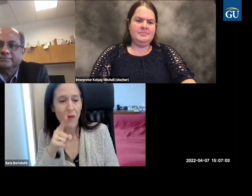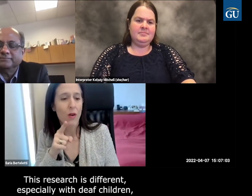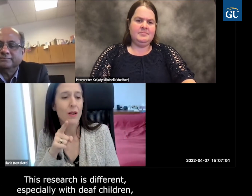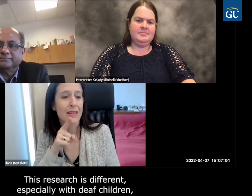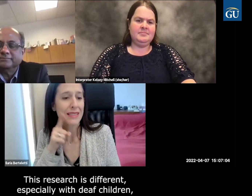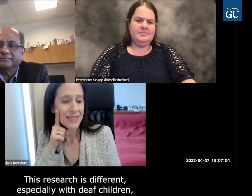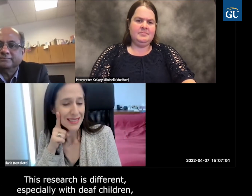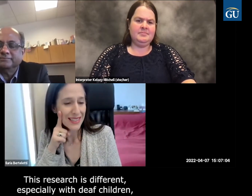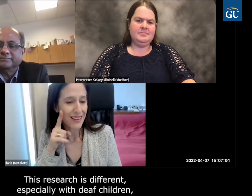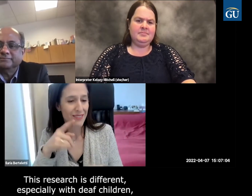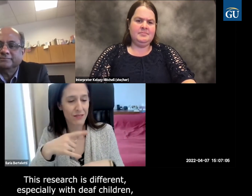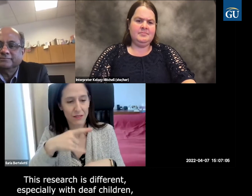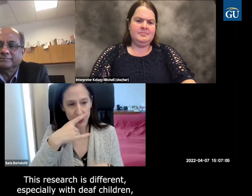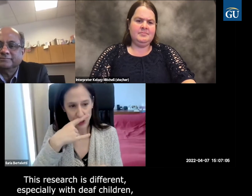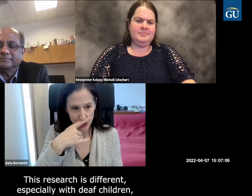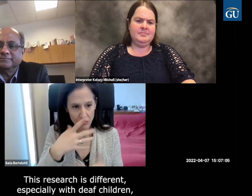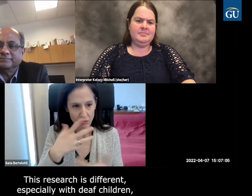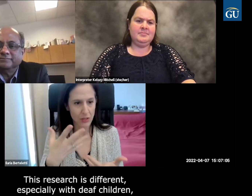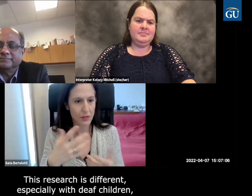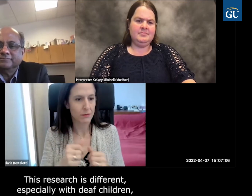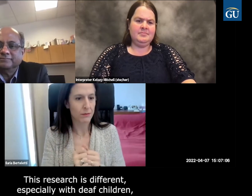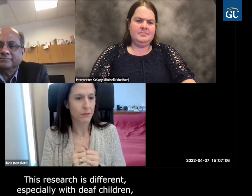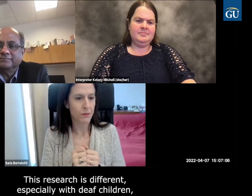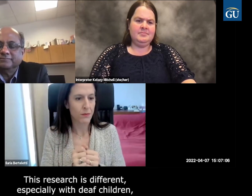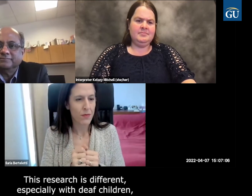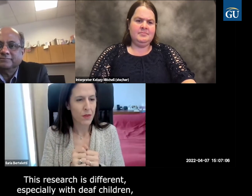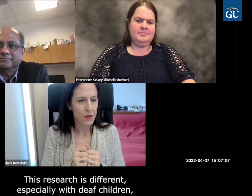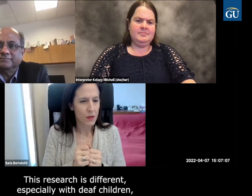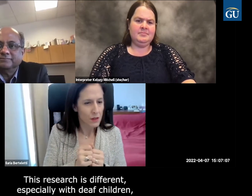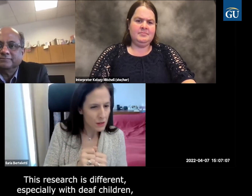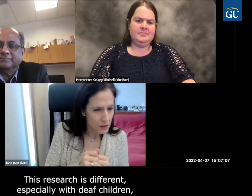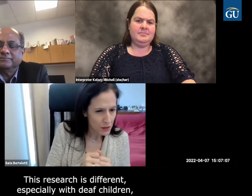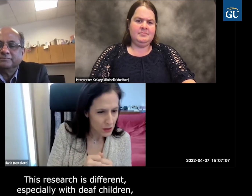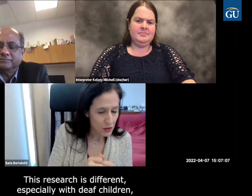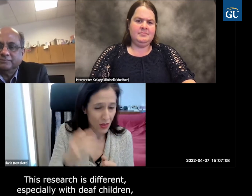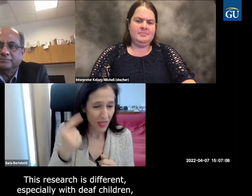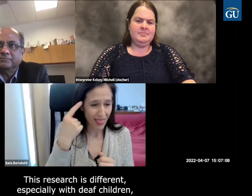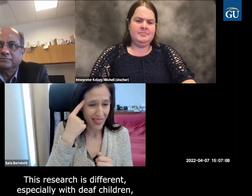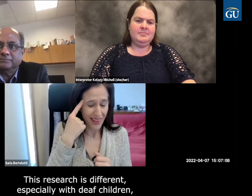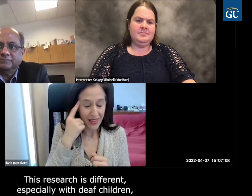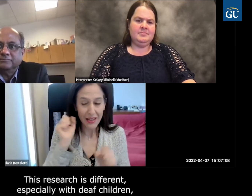this research is different especially with deaf children